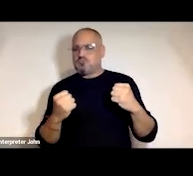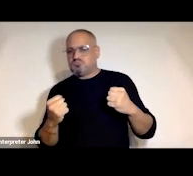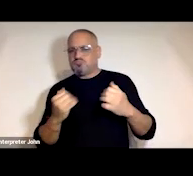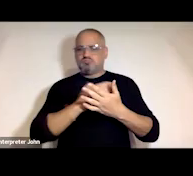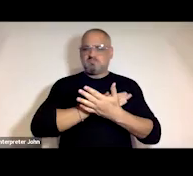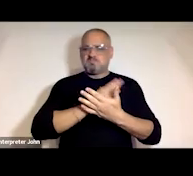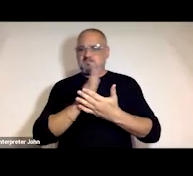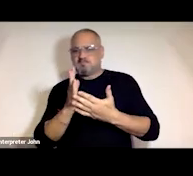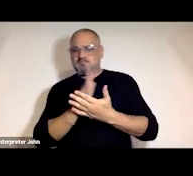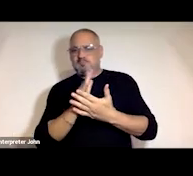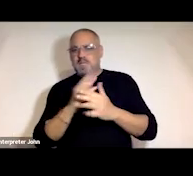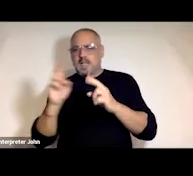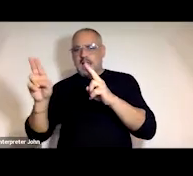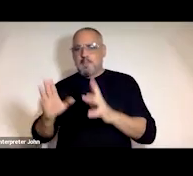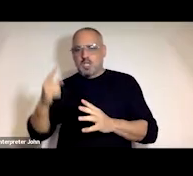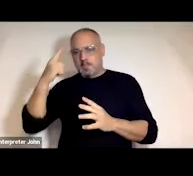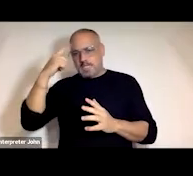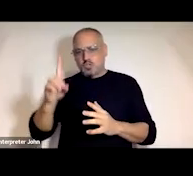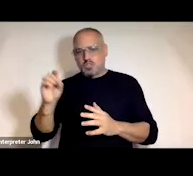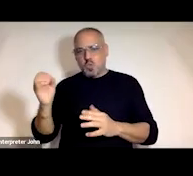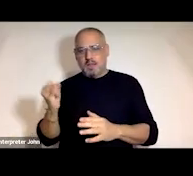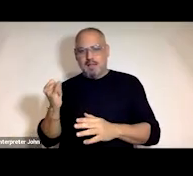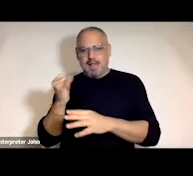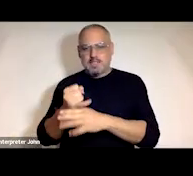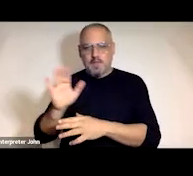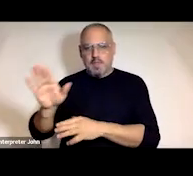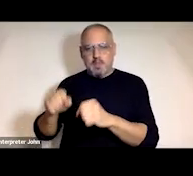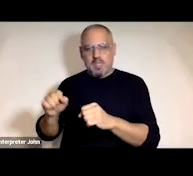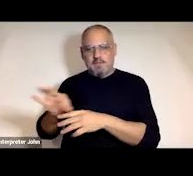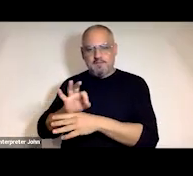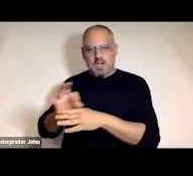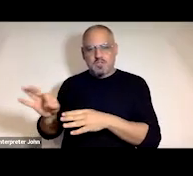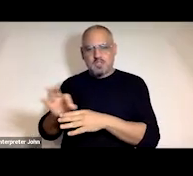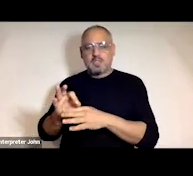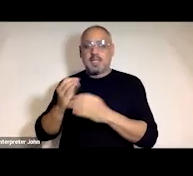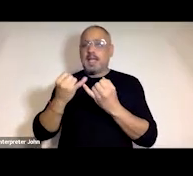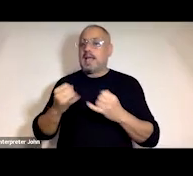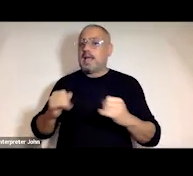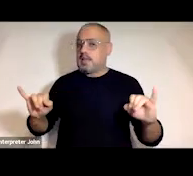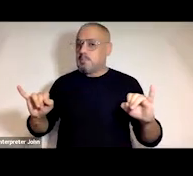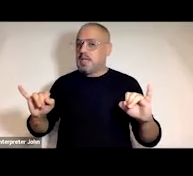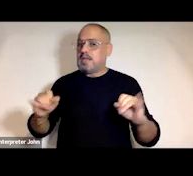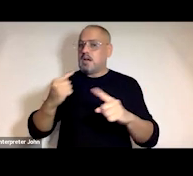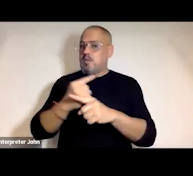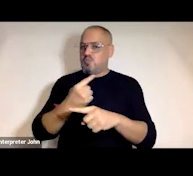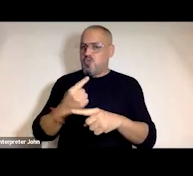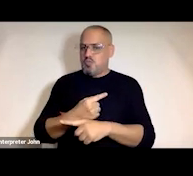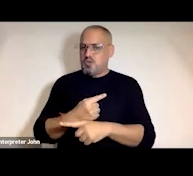the applicant's mental disorder interferes with their ability to function independently, appropriately, effectively,